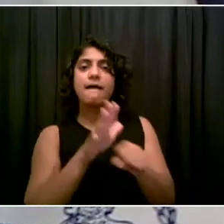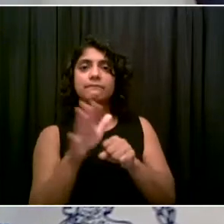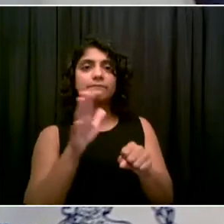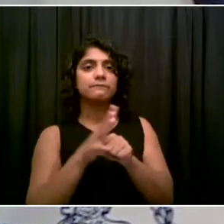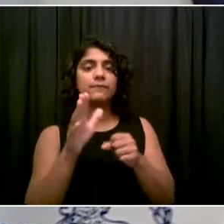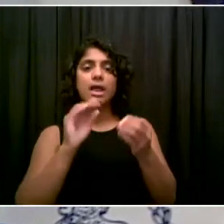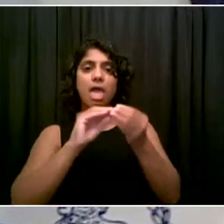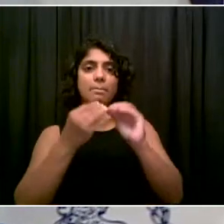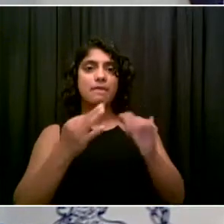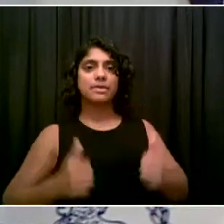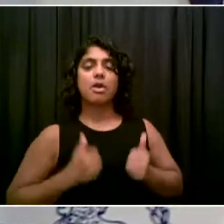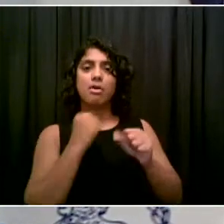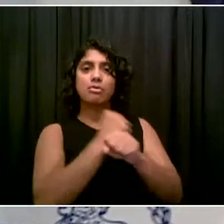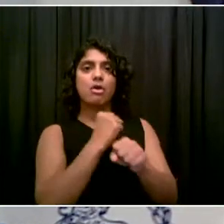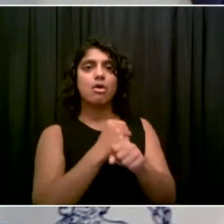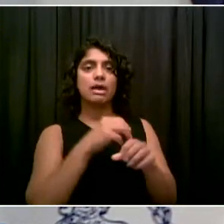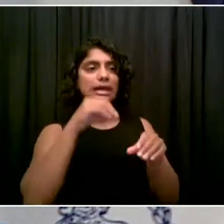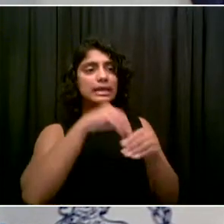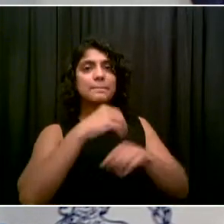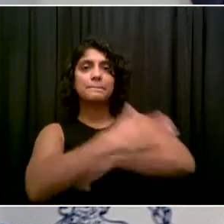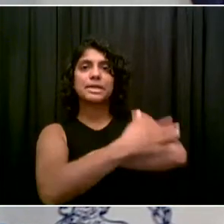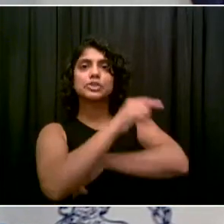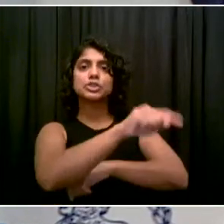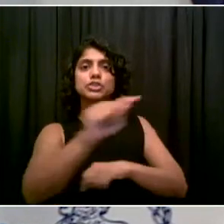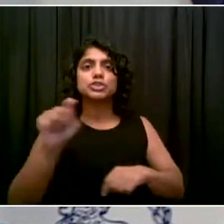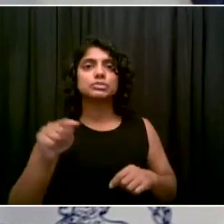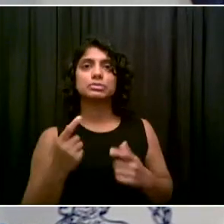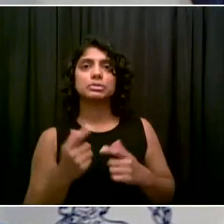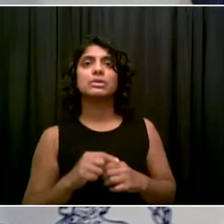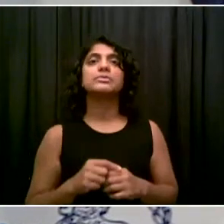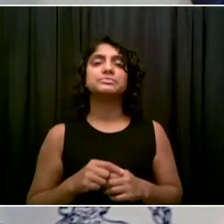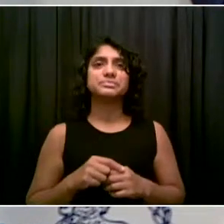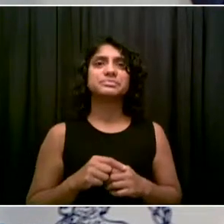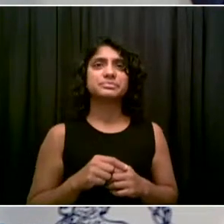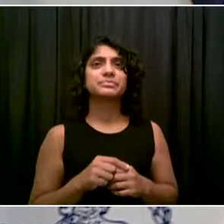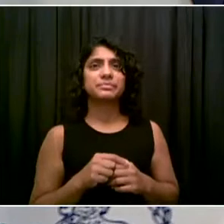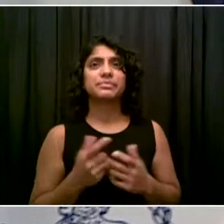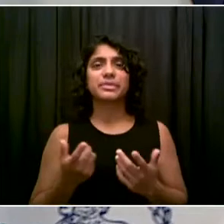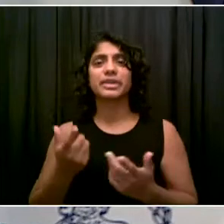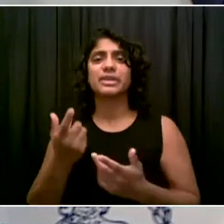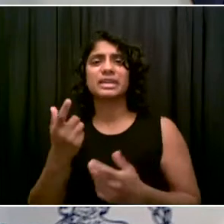COUPLE HUNDRED FEWER THAN THEY